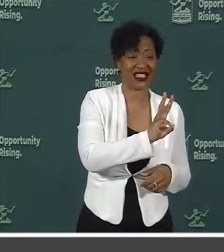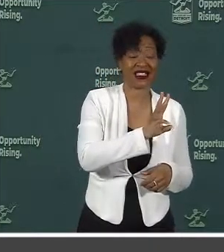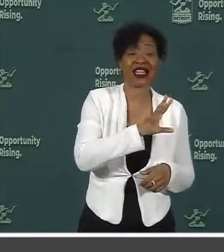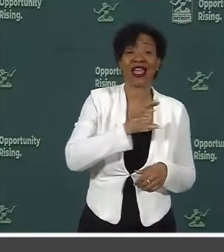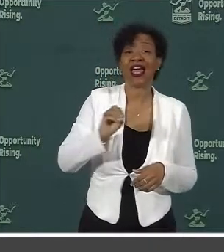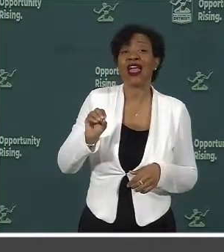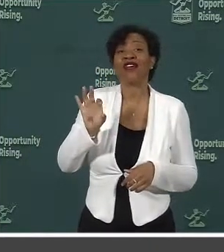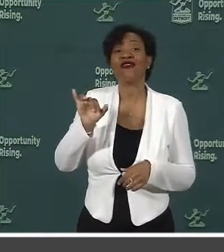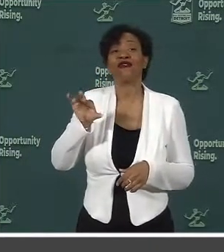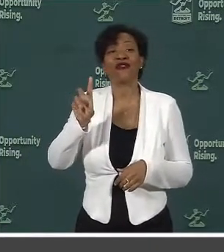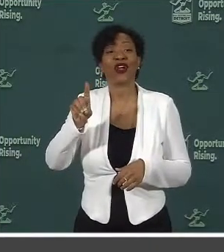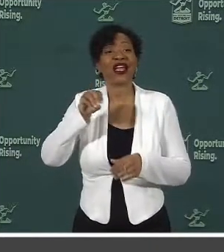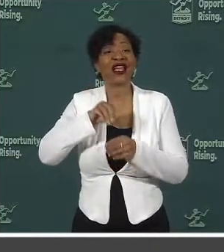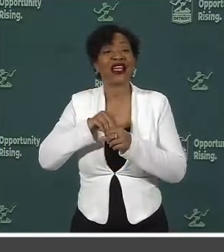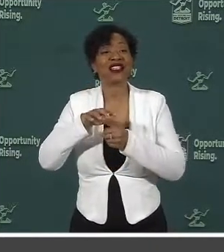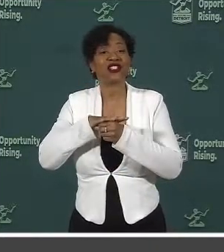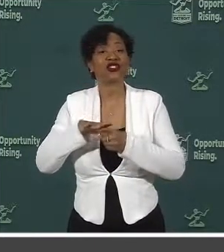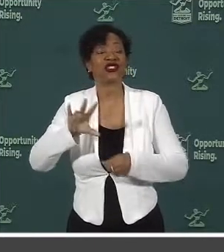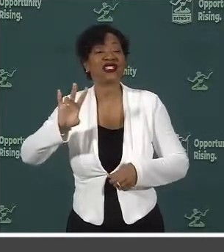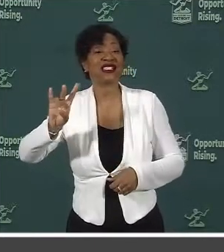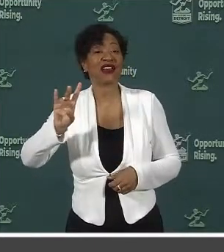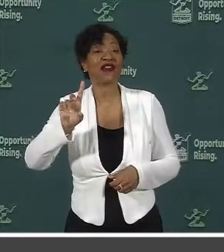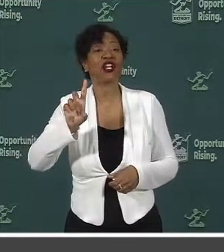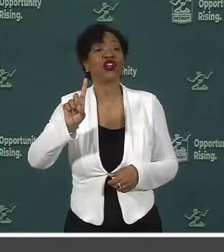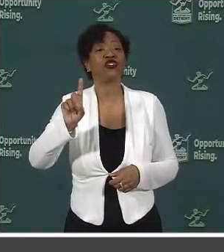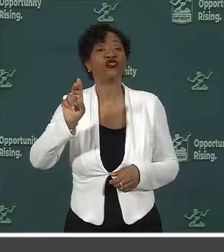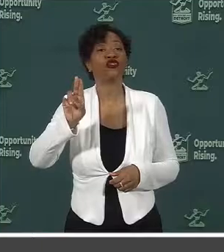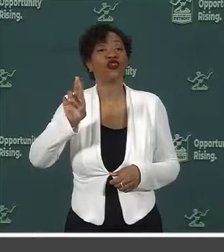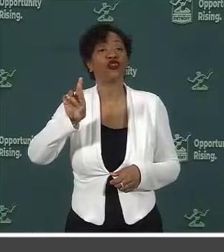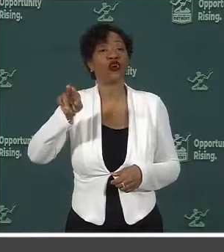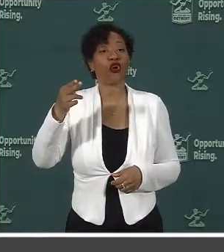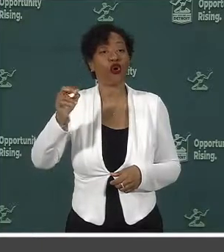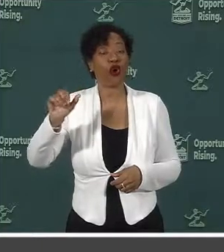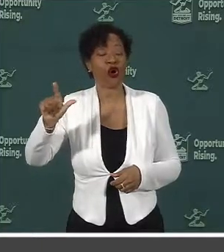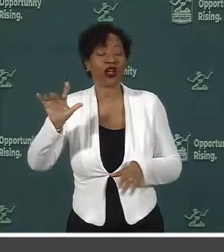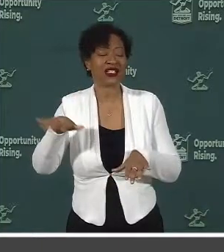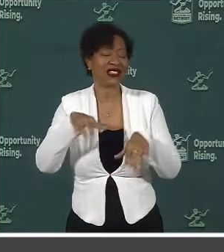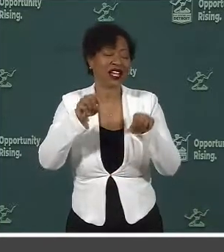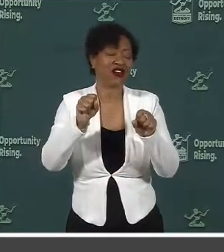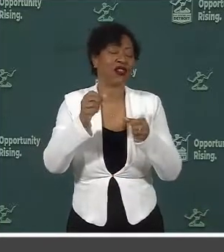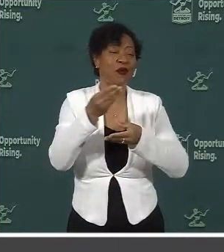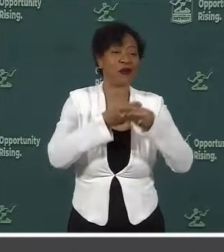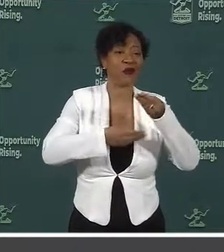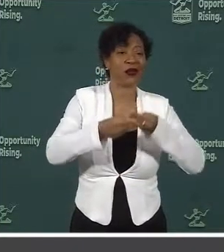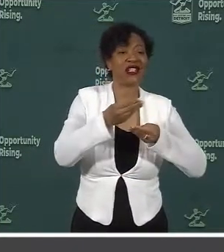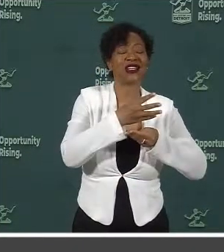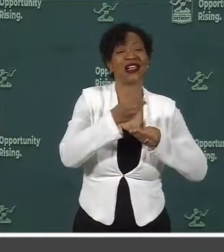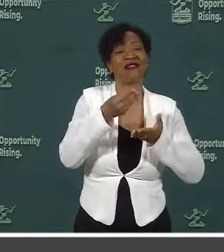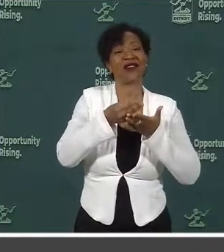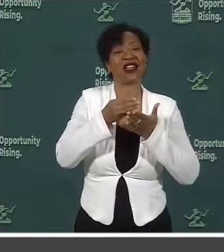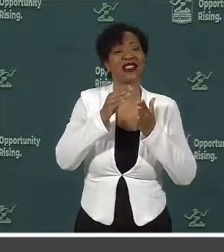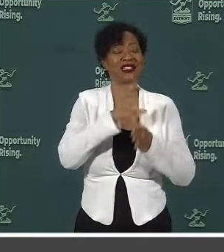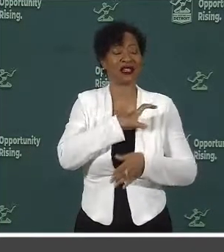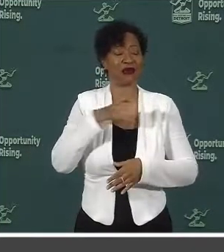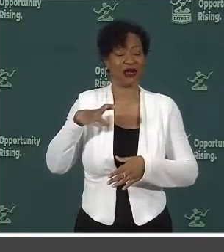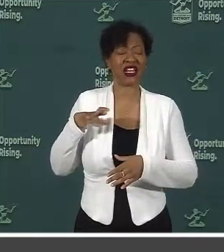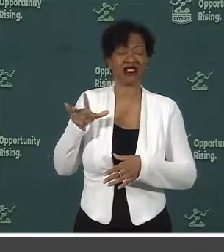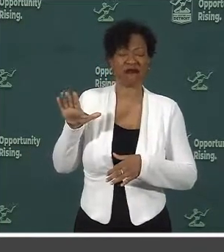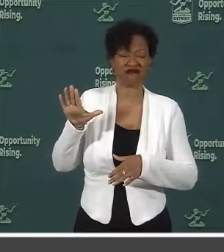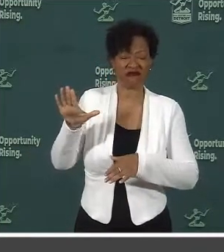RESPONSIBILITY NOW TAKING OVER THE BUDGET AND FINANCE COMMITTEE AND I ALSO WANT TO ACKNOWLEDGE THE MEMBERS OF THE